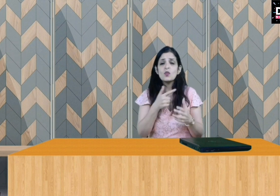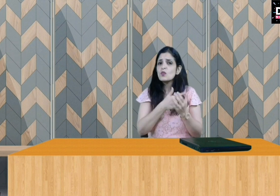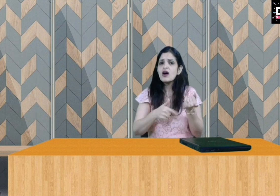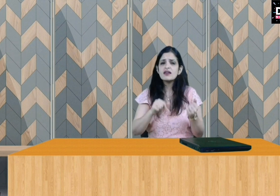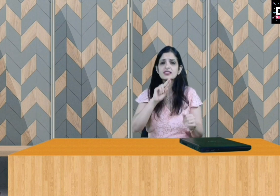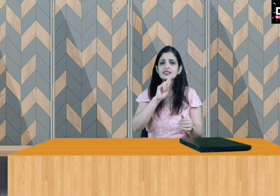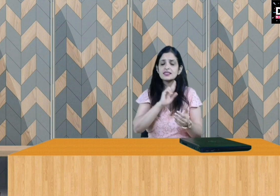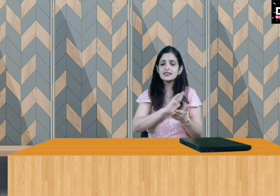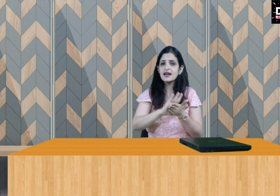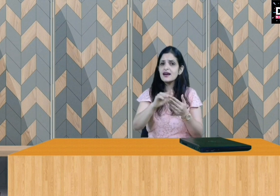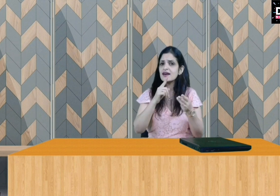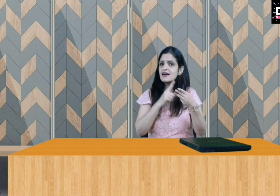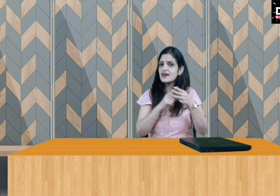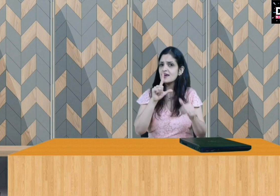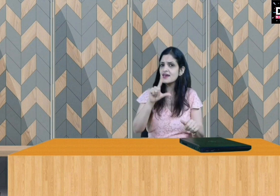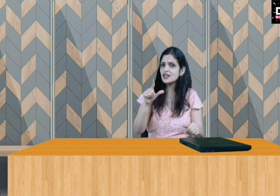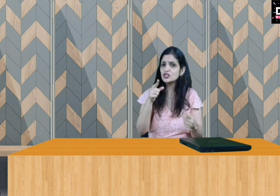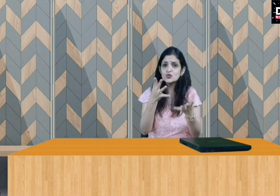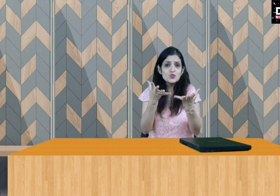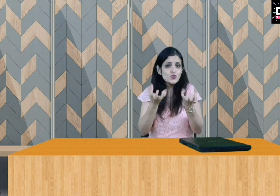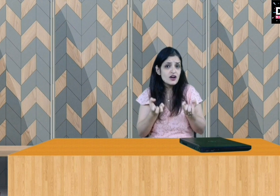What the hell do you want?